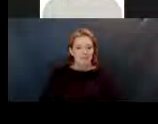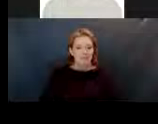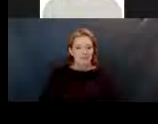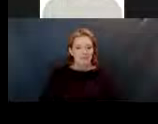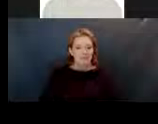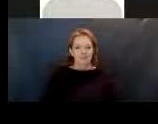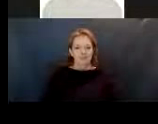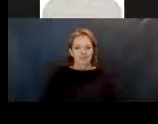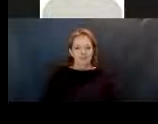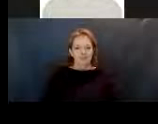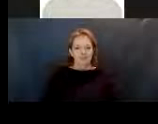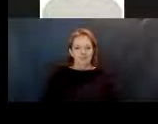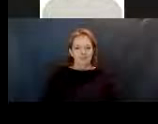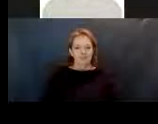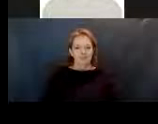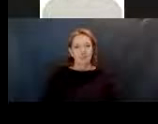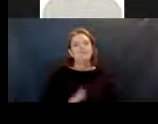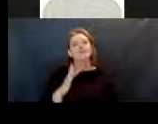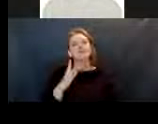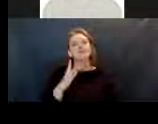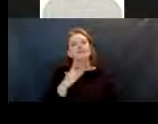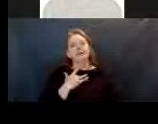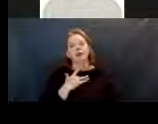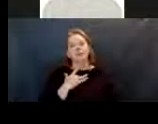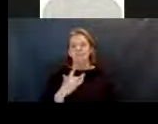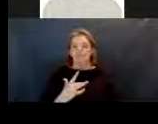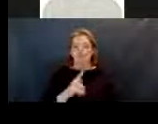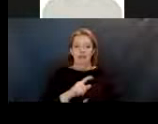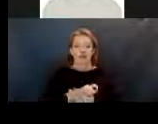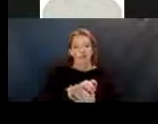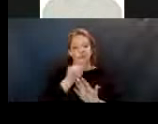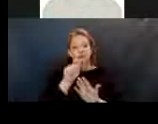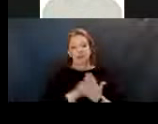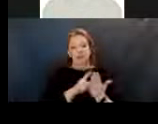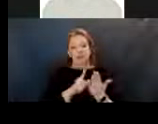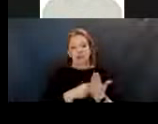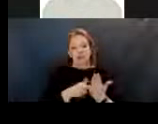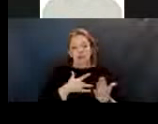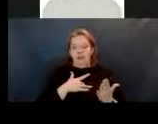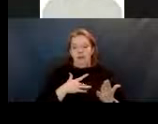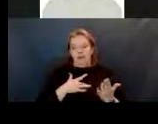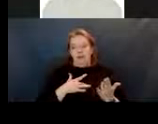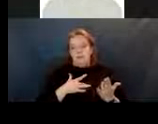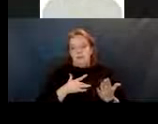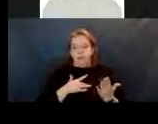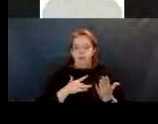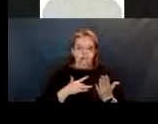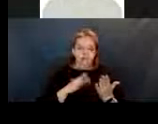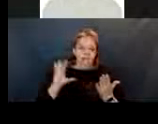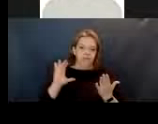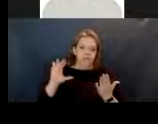A lot of times it's a chore, it feels like a chore.